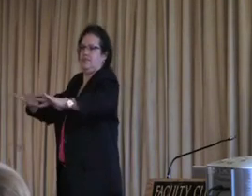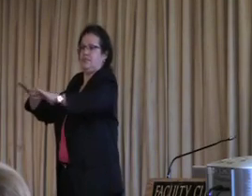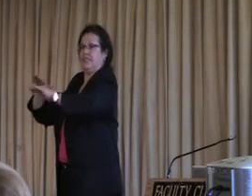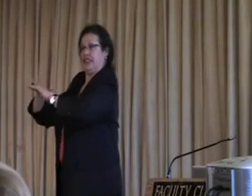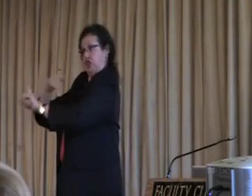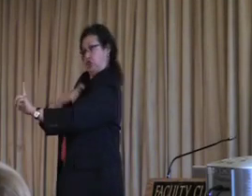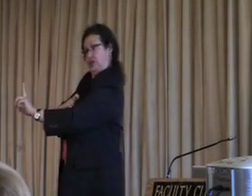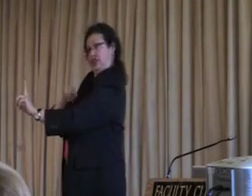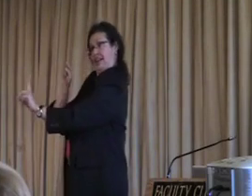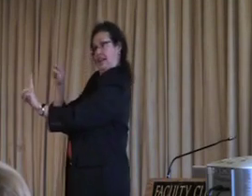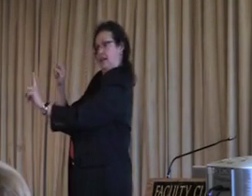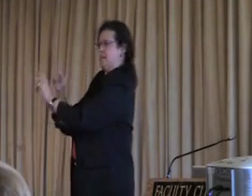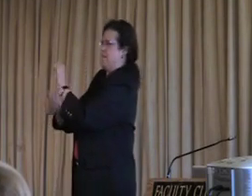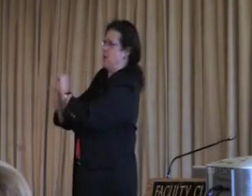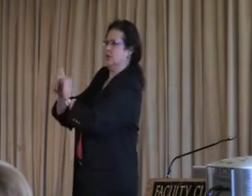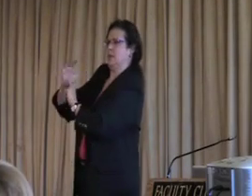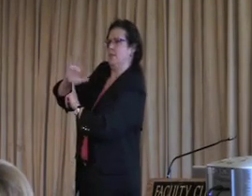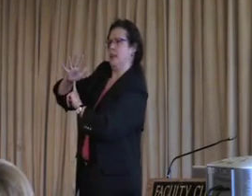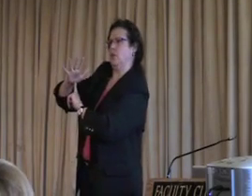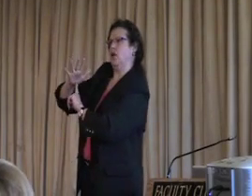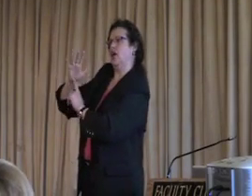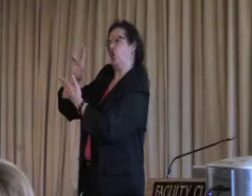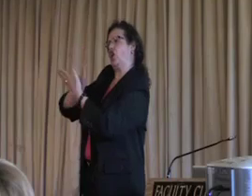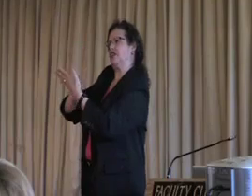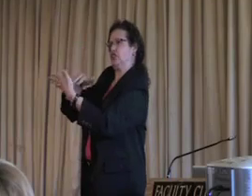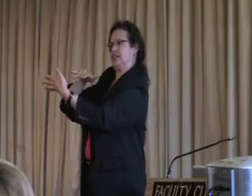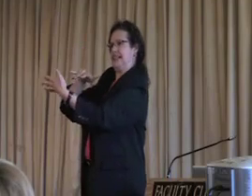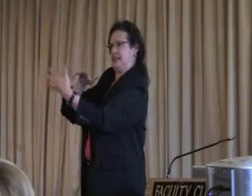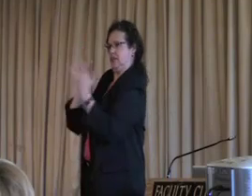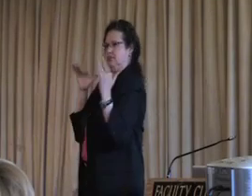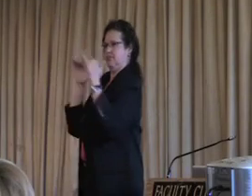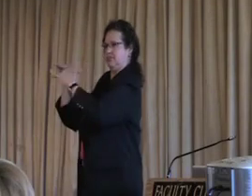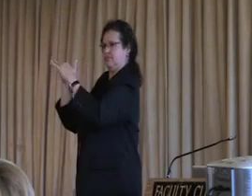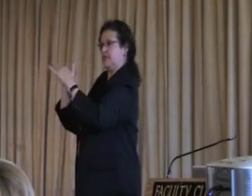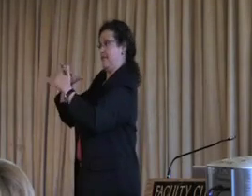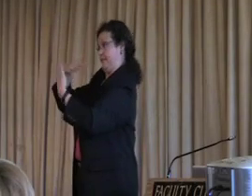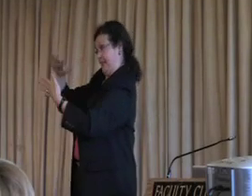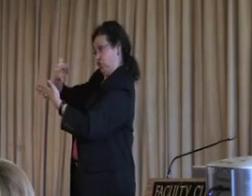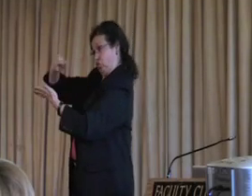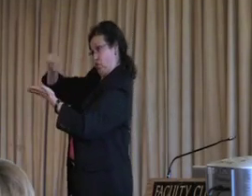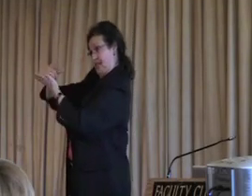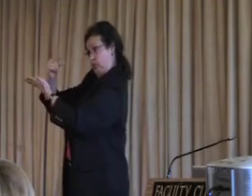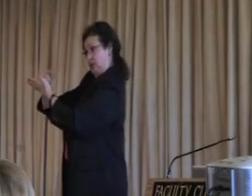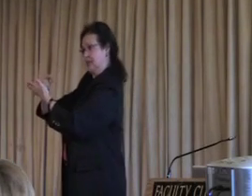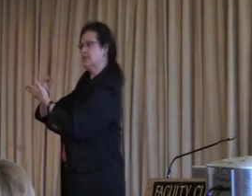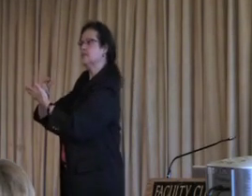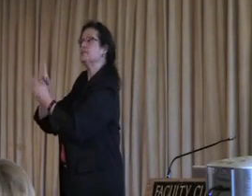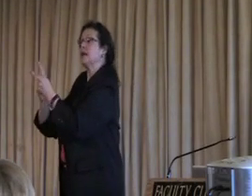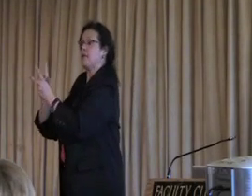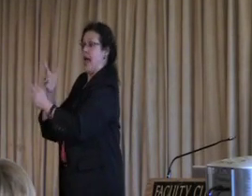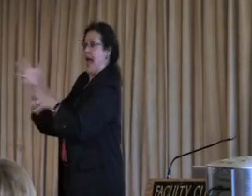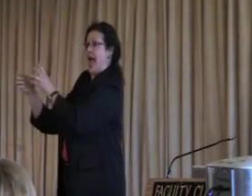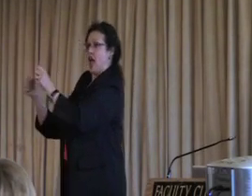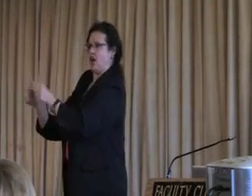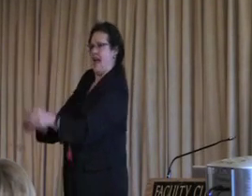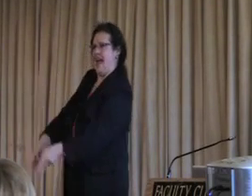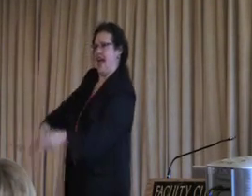scientific knowledge. It's peer reviewed, and it's very important government and cultural